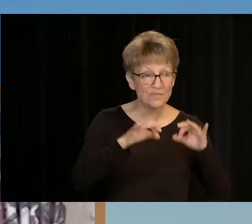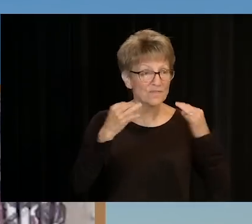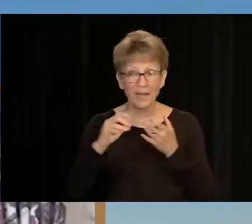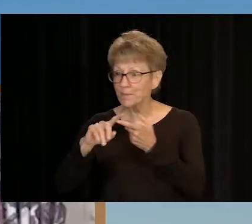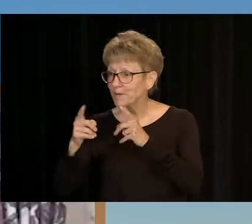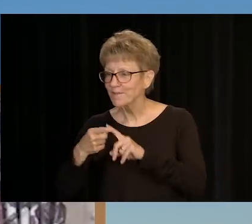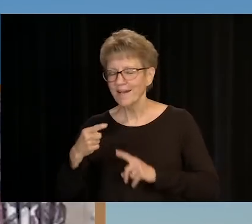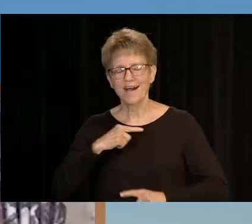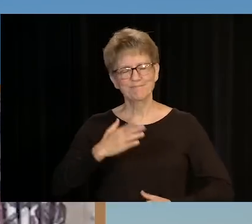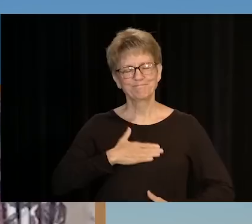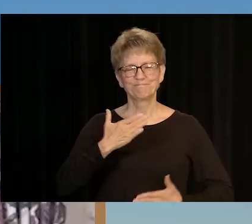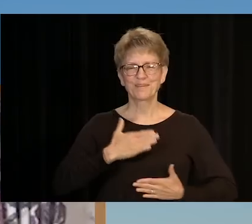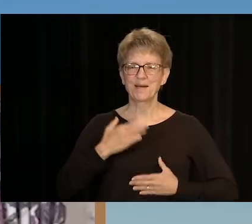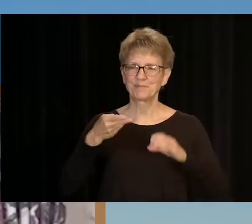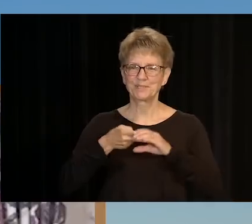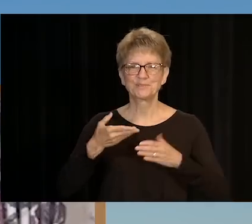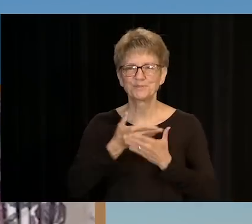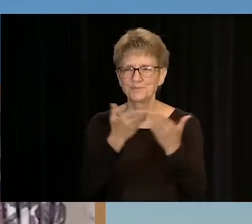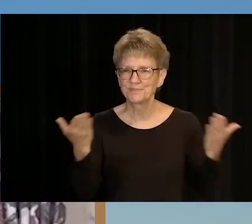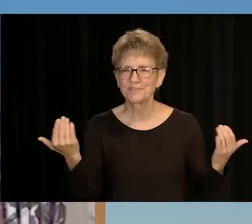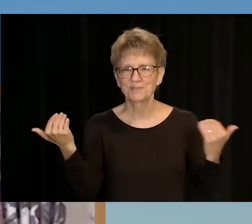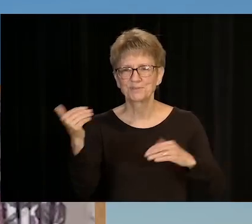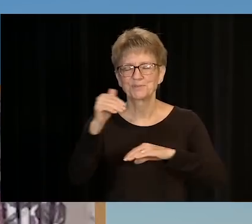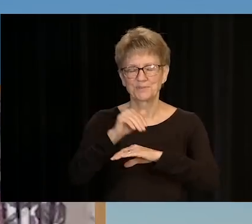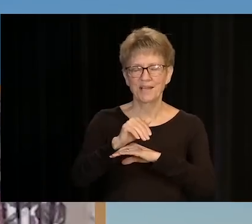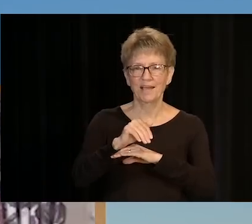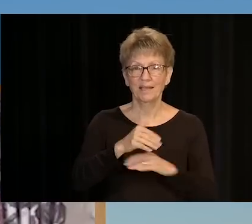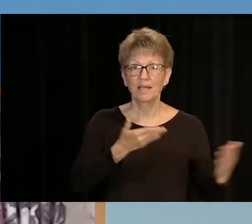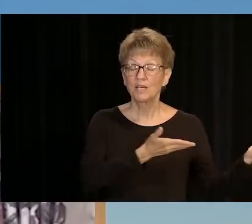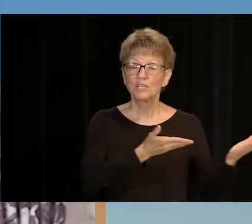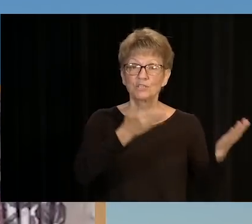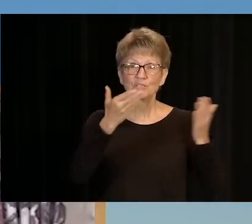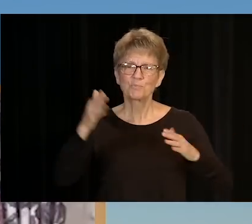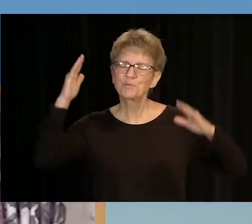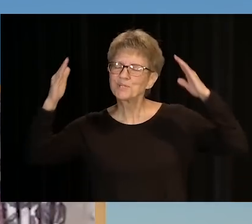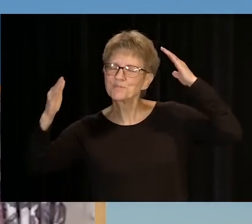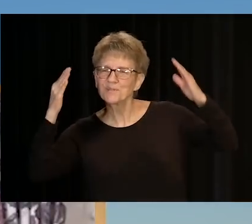TO BE HERE WITH YOU TONIGHT TO BRING GREETINGS FROM THE RICHLAND FACULTY.